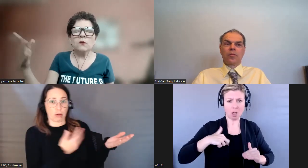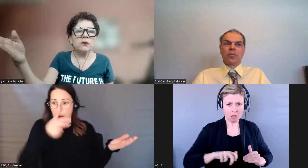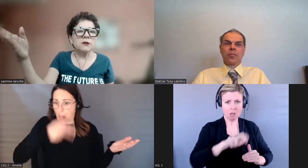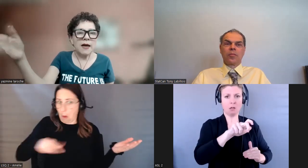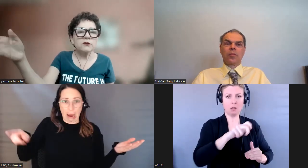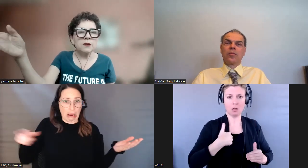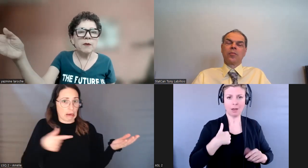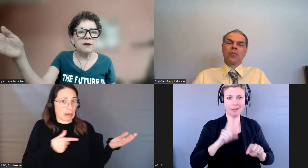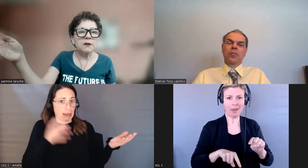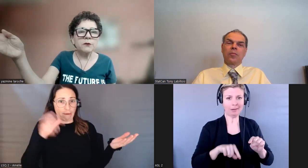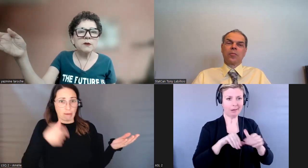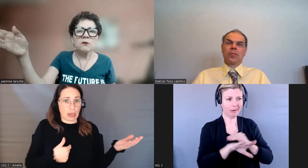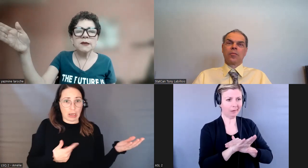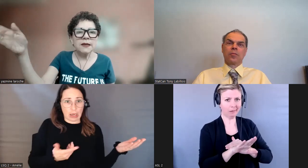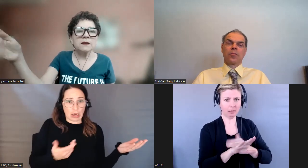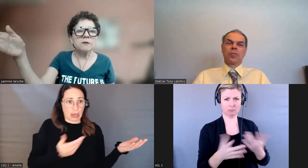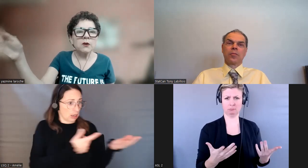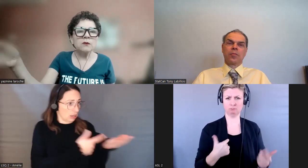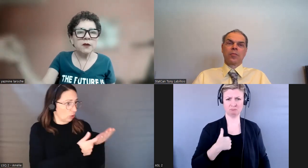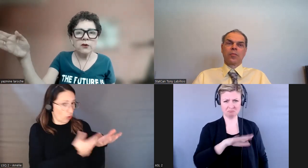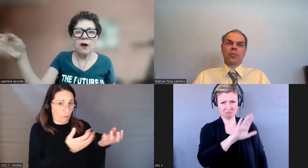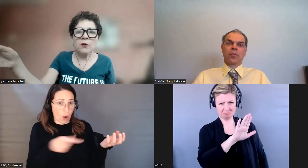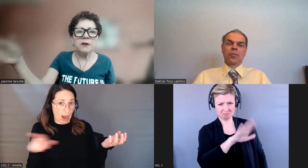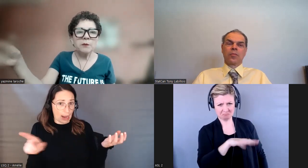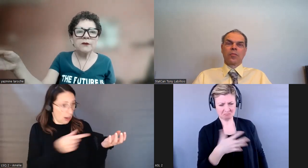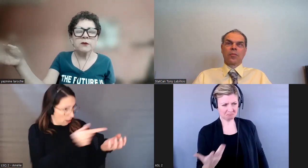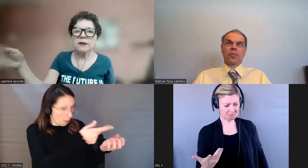you could actually make a difference you could let them know that you're not going to patronize